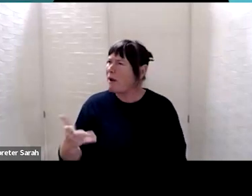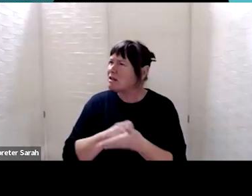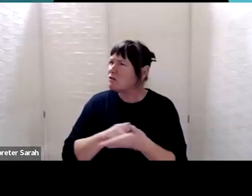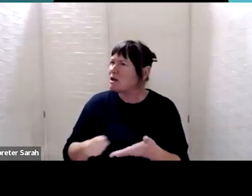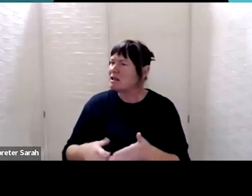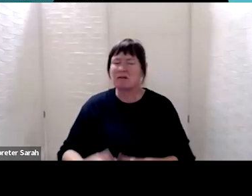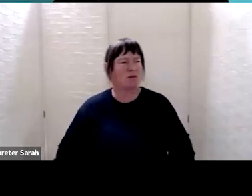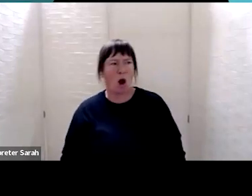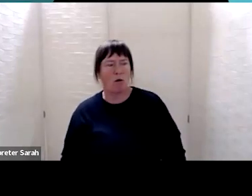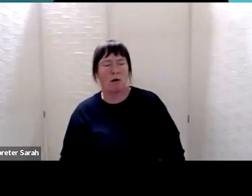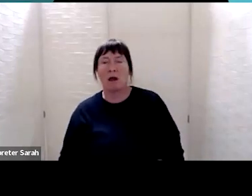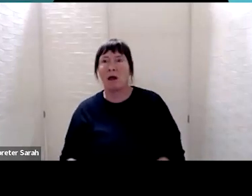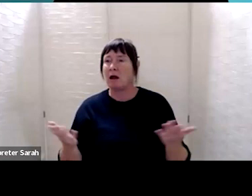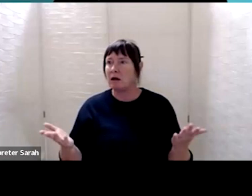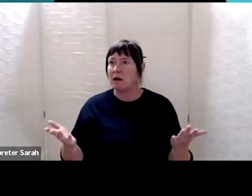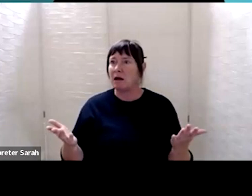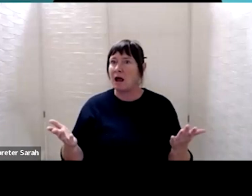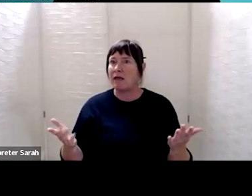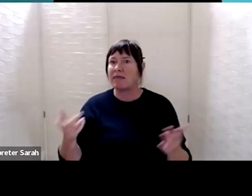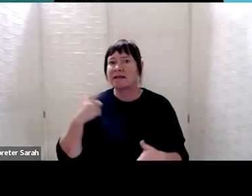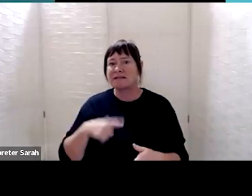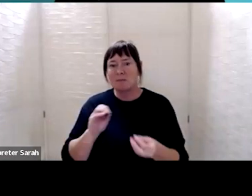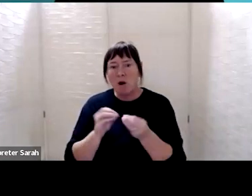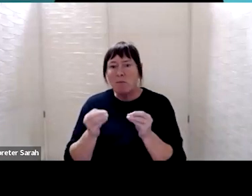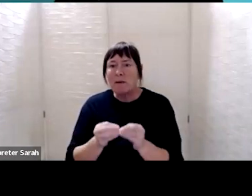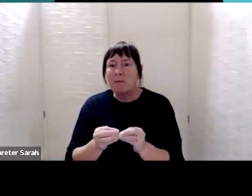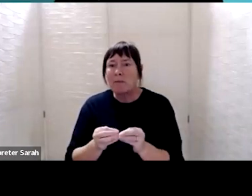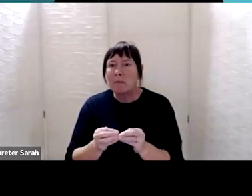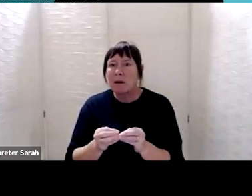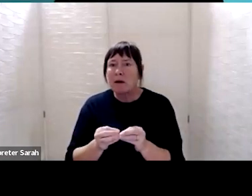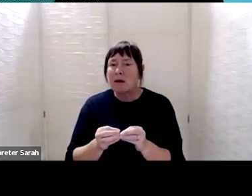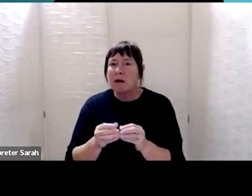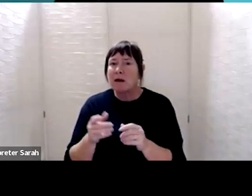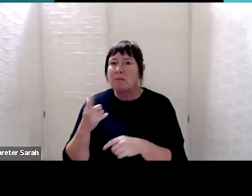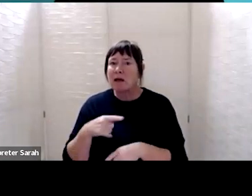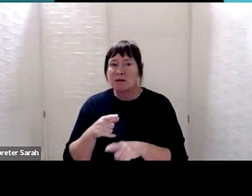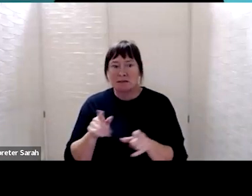That’s where the wheels come off, you know because like you touched on what’s